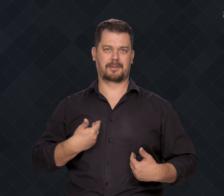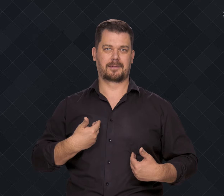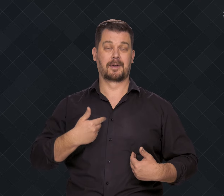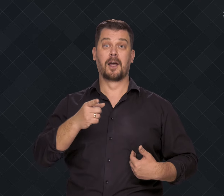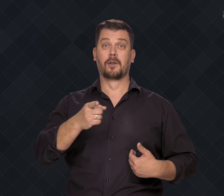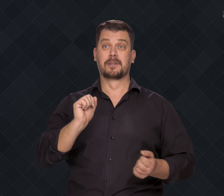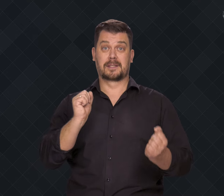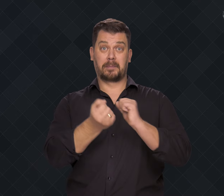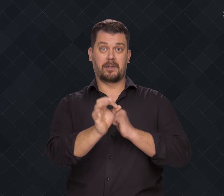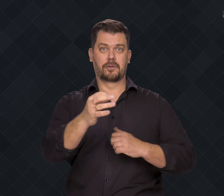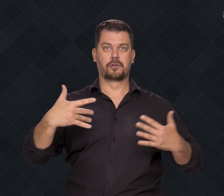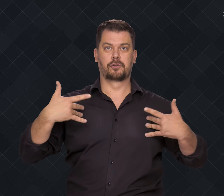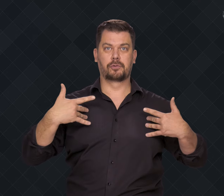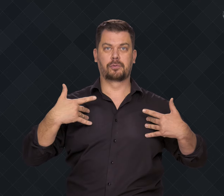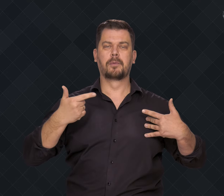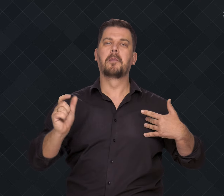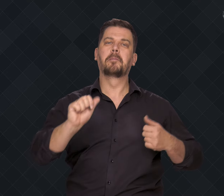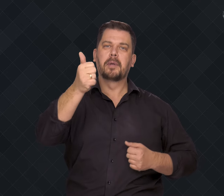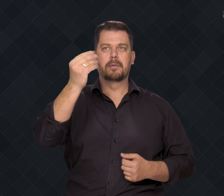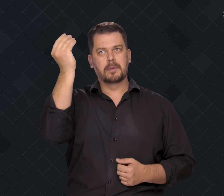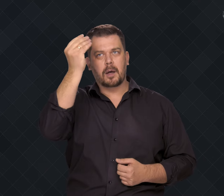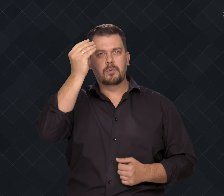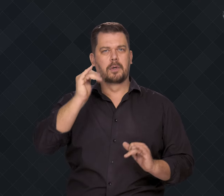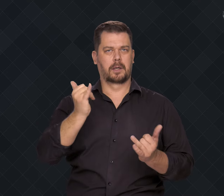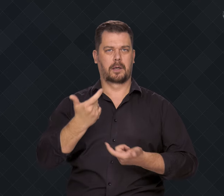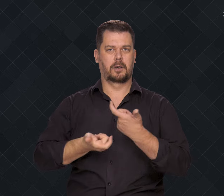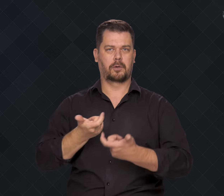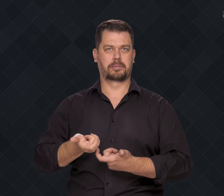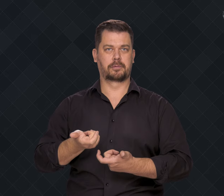Before you start making changes, acquire knowledge.